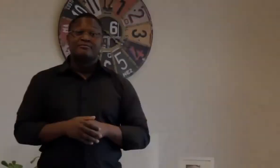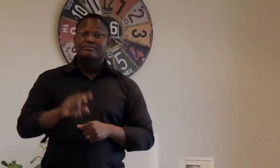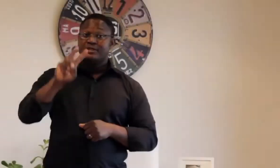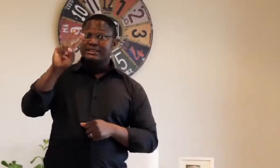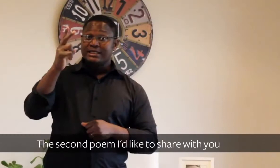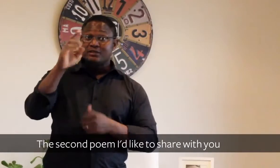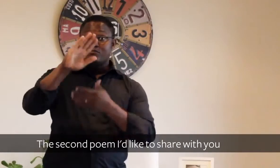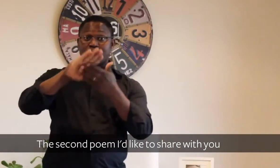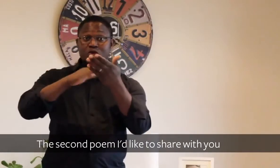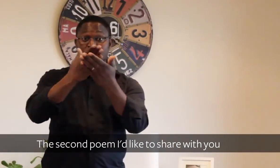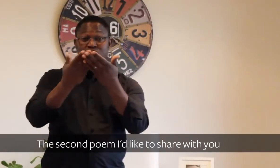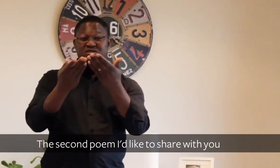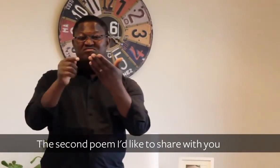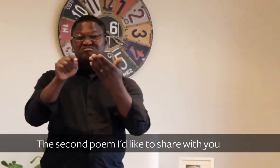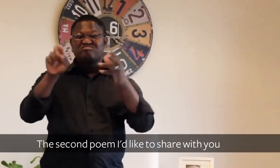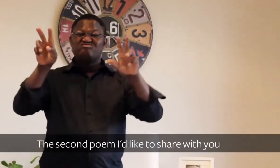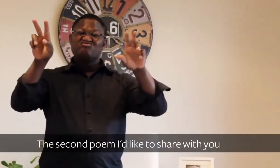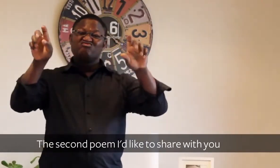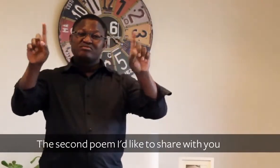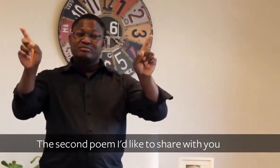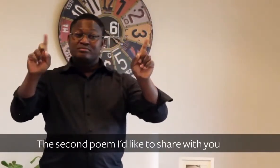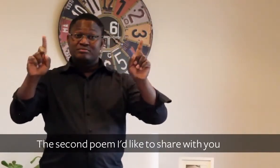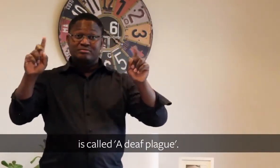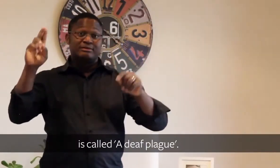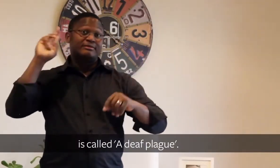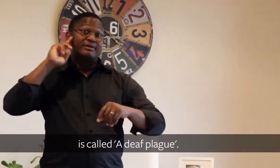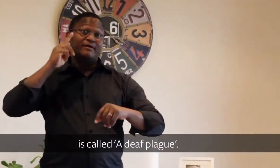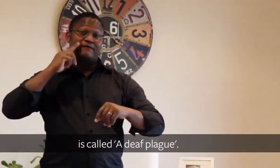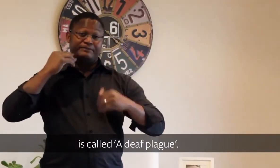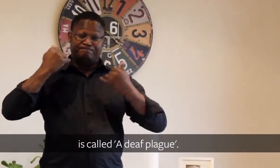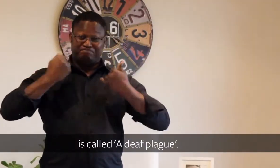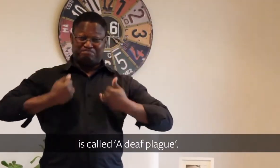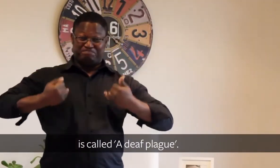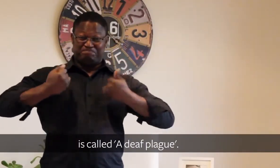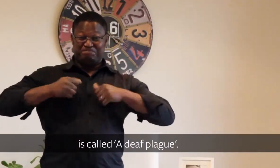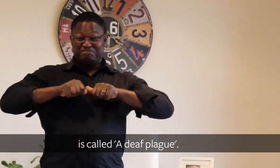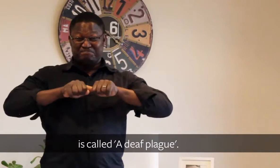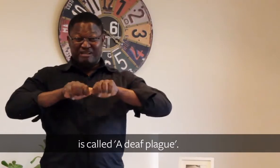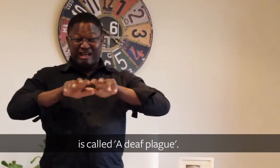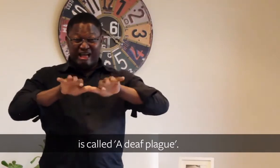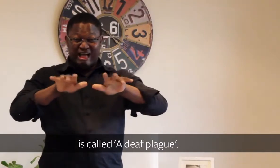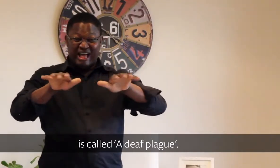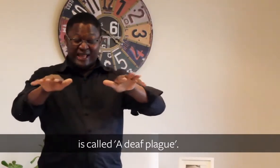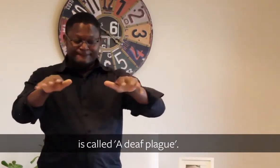The second poem I'd like to share with you is called 'A Deaf Plague'.